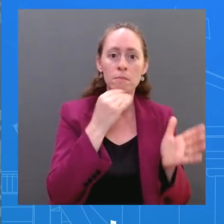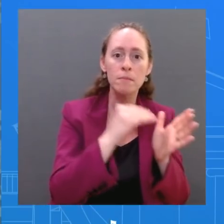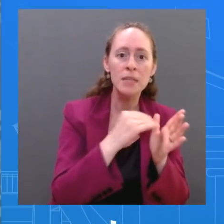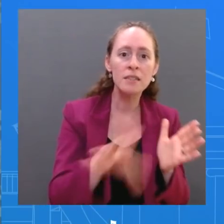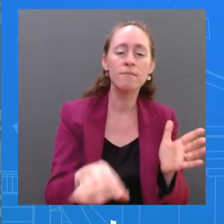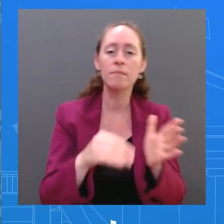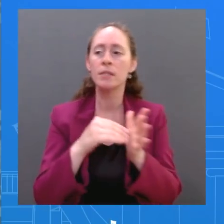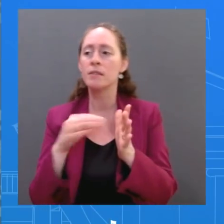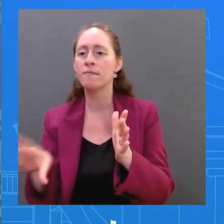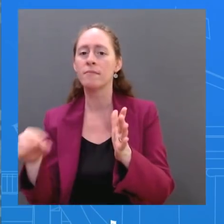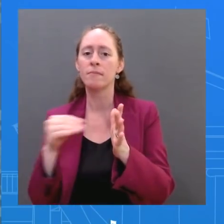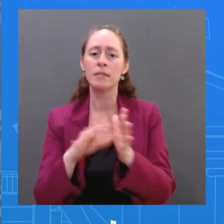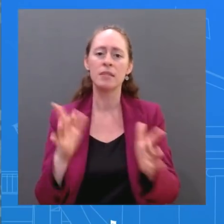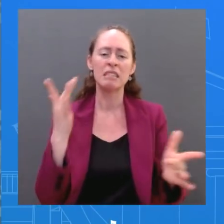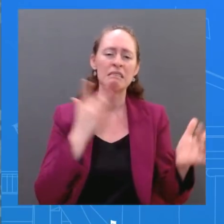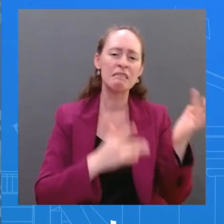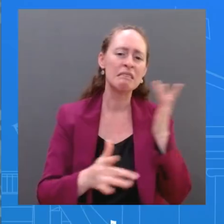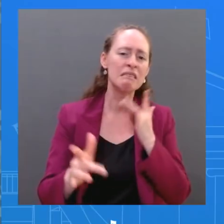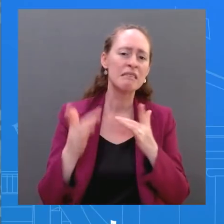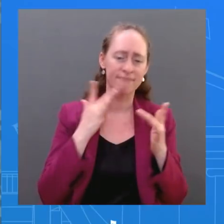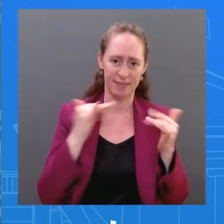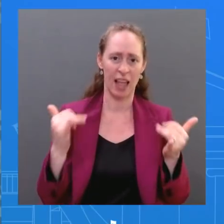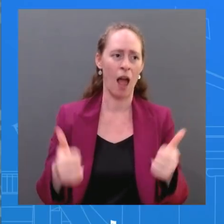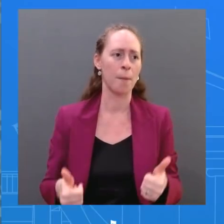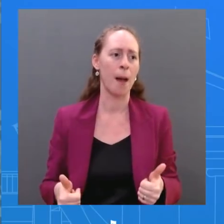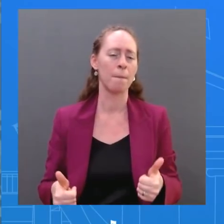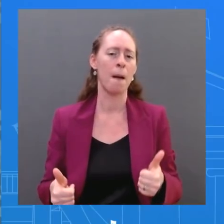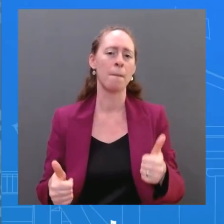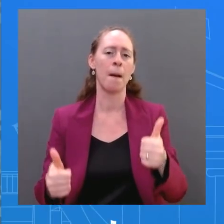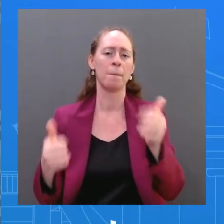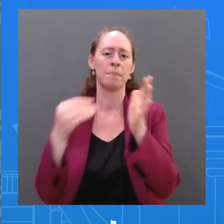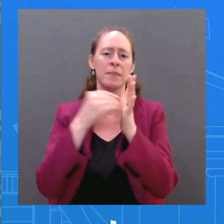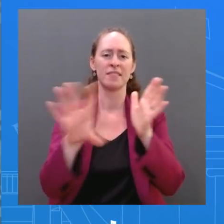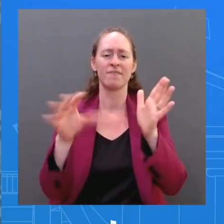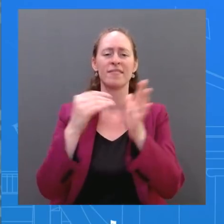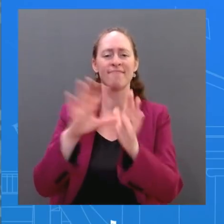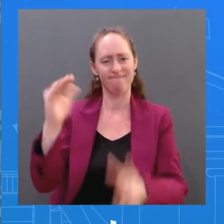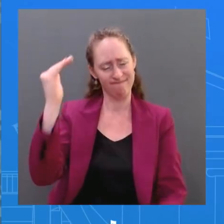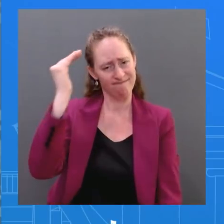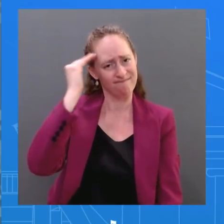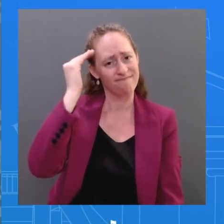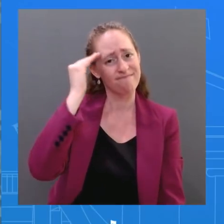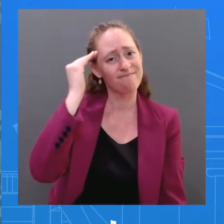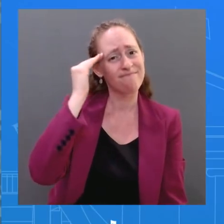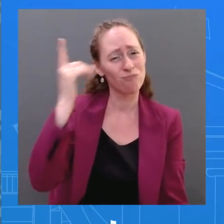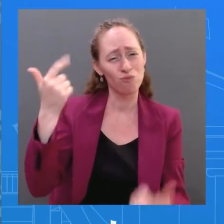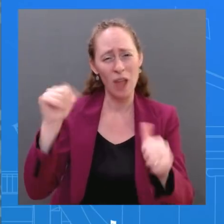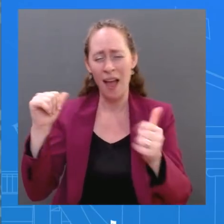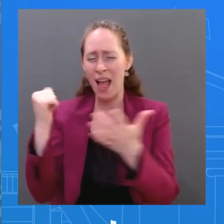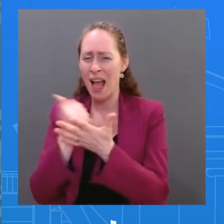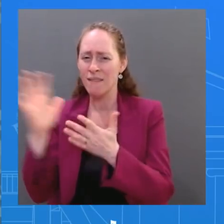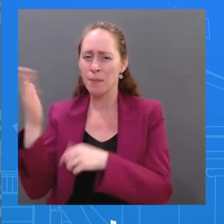that he can to blunt those high prices. That's why he's tapped into the Strategic Petroleum Reserve.